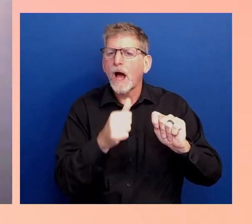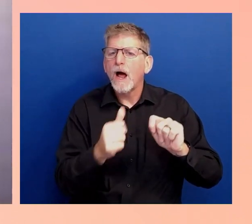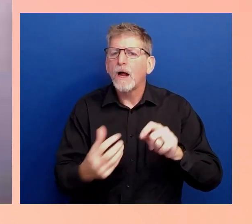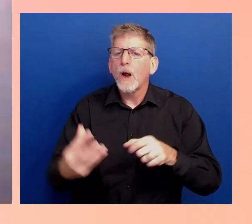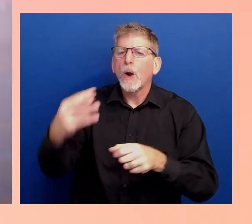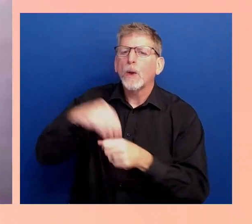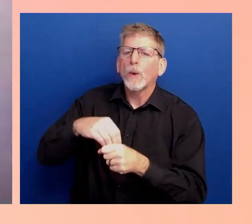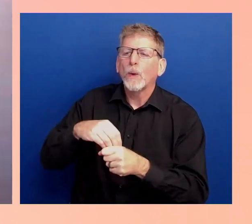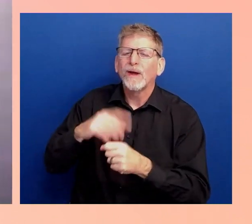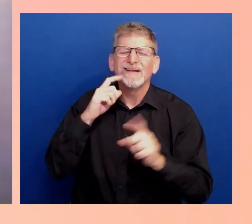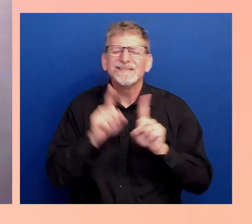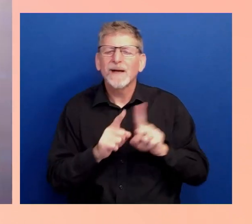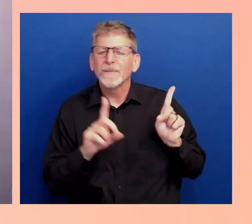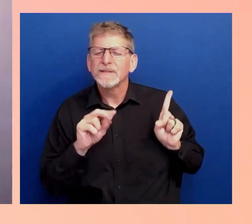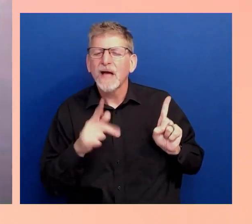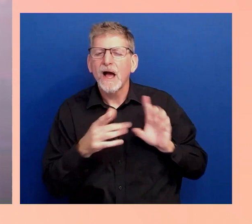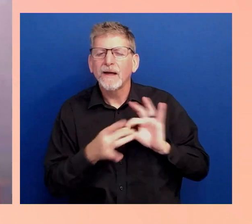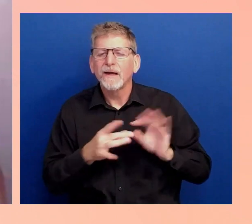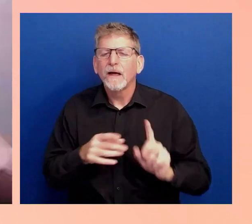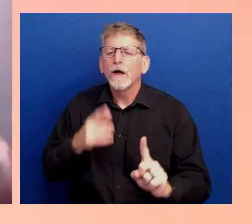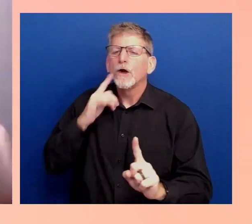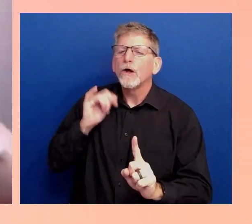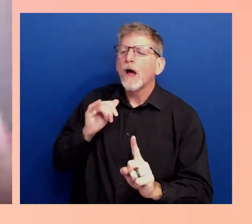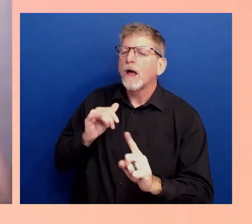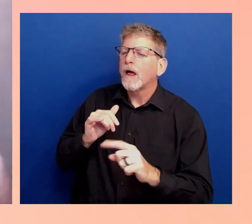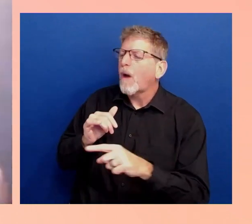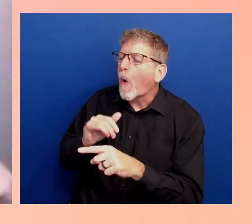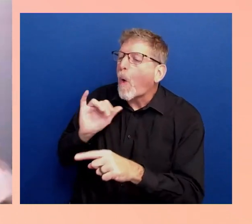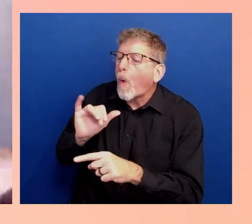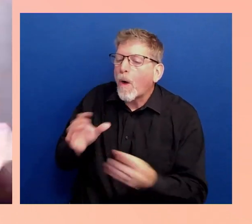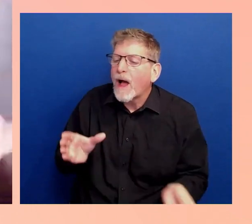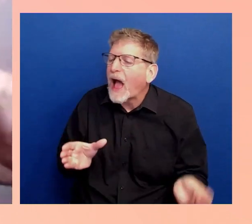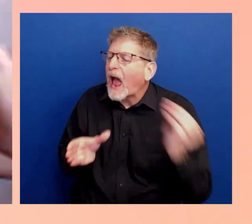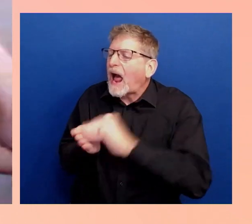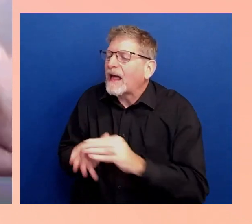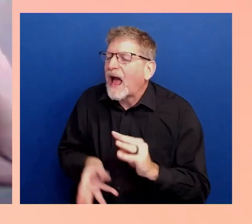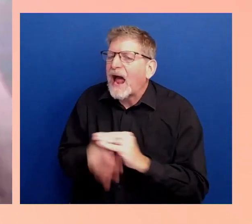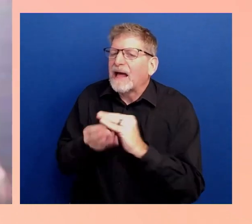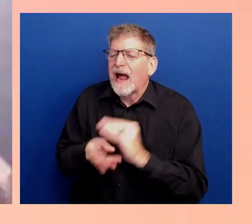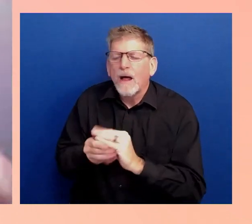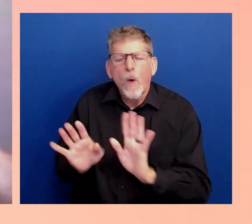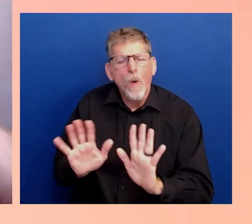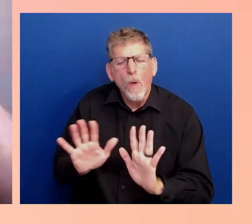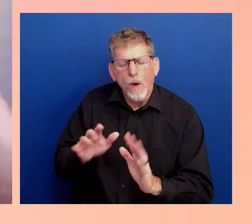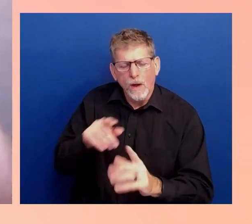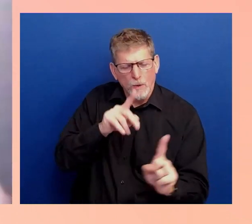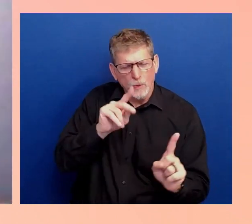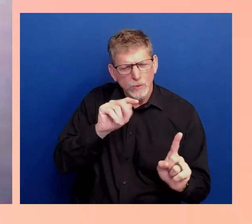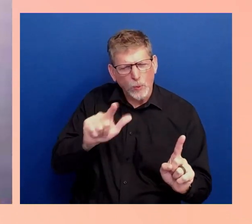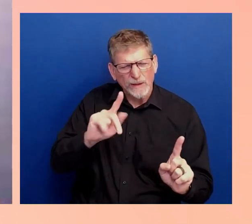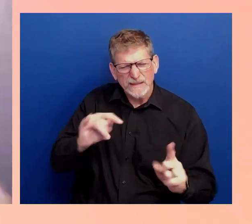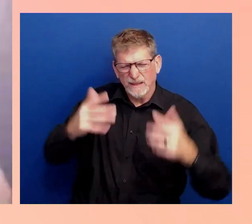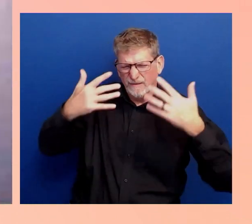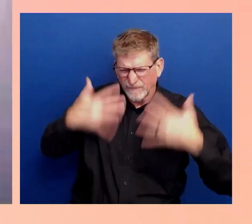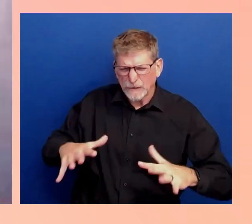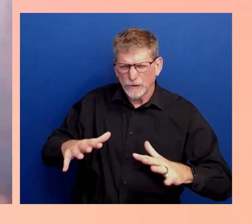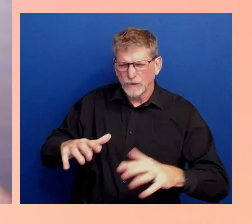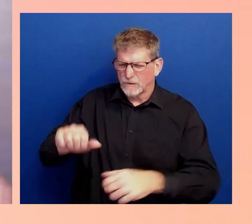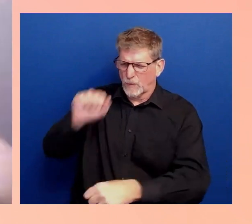But that we can continue to make sure that the toolkit works as a radical act